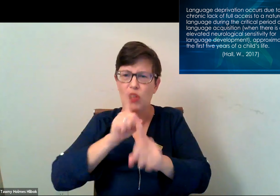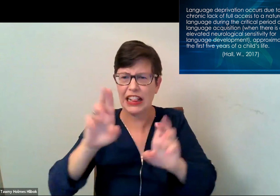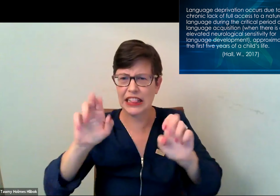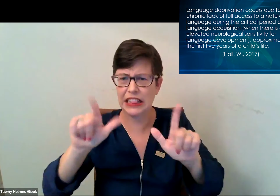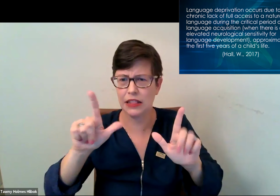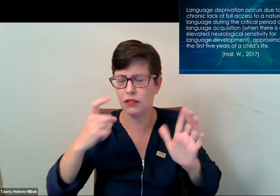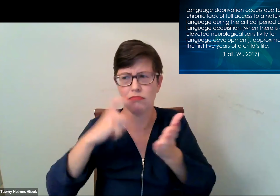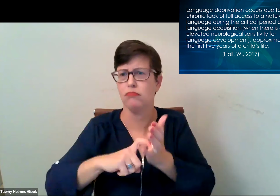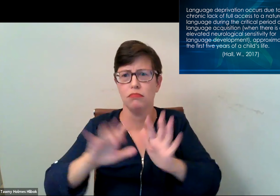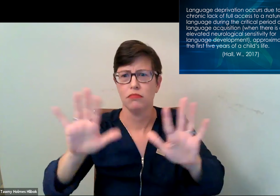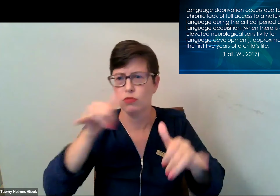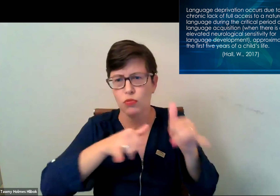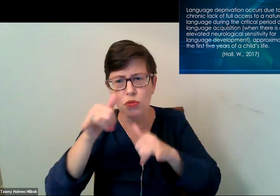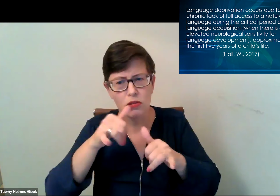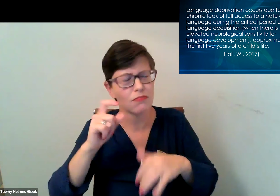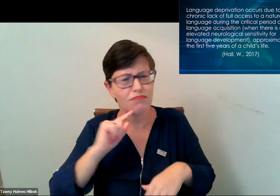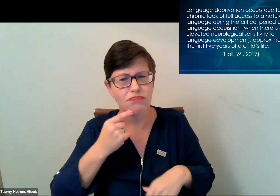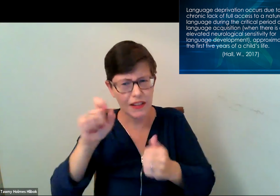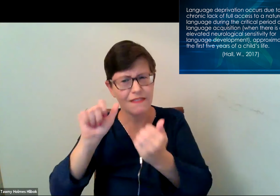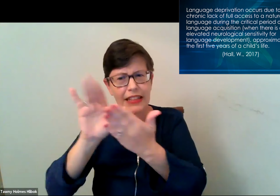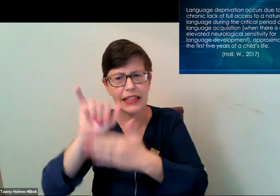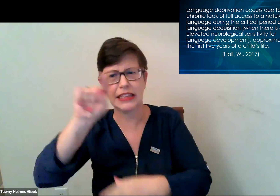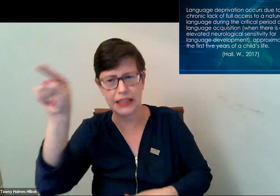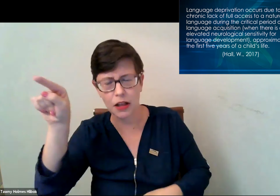All of those things exist, and all of those things are real and all of those things